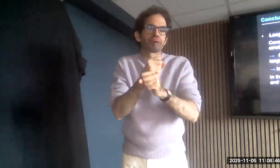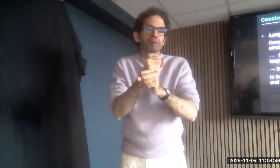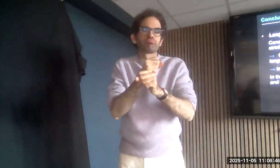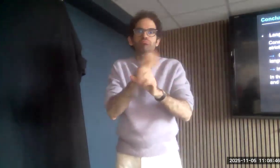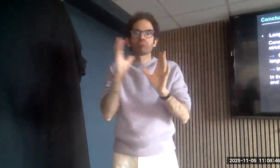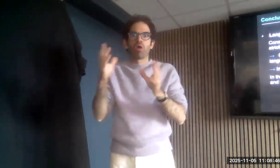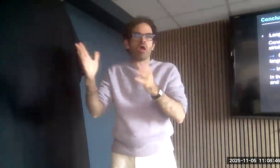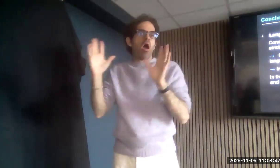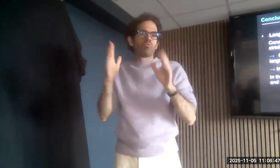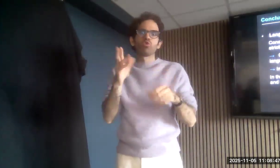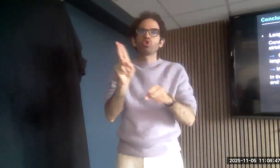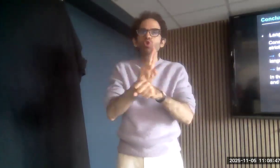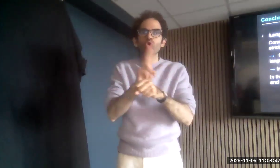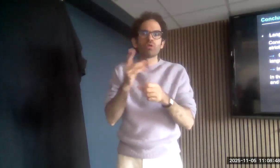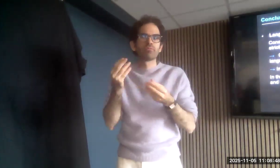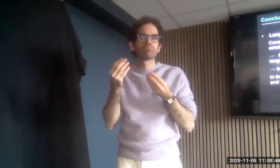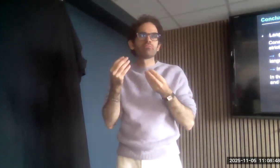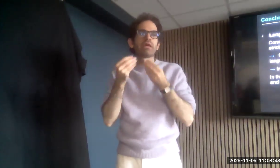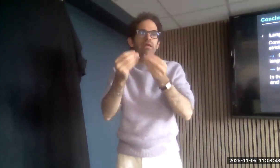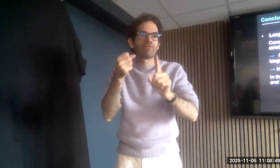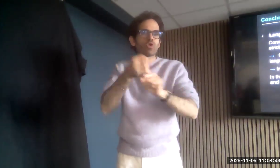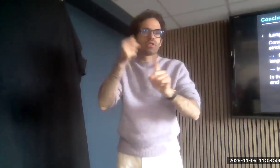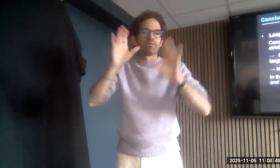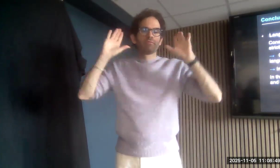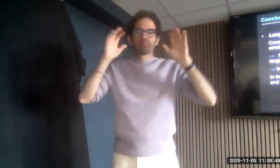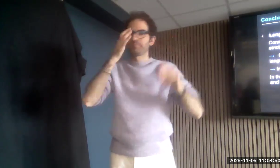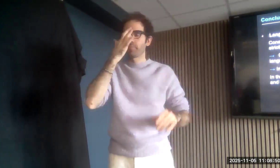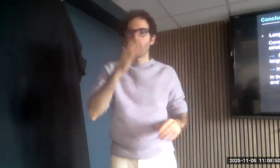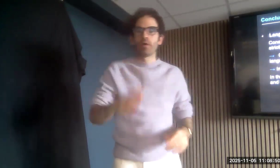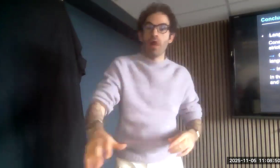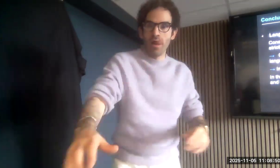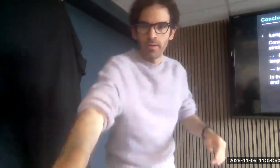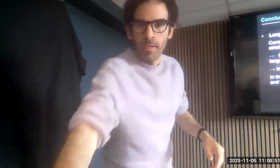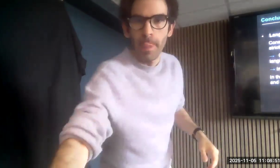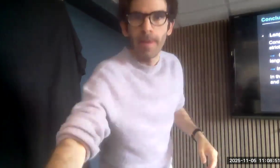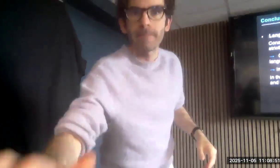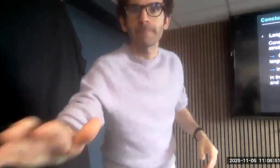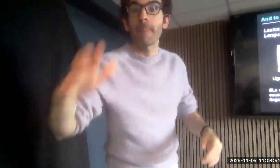In a given scenario.